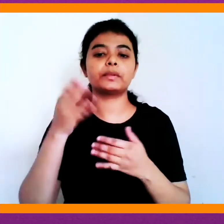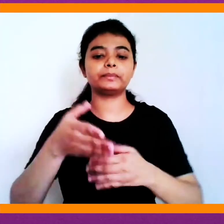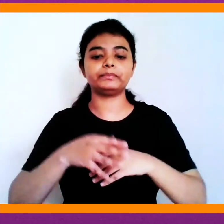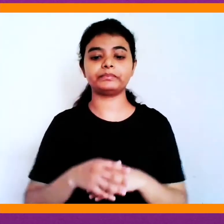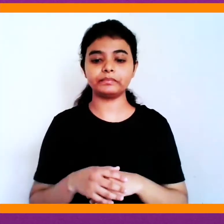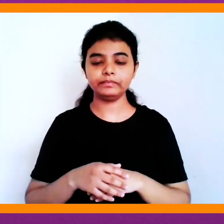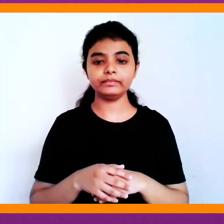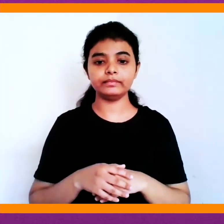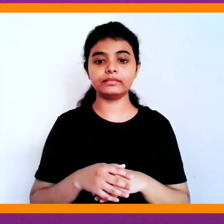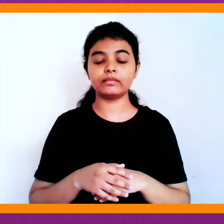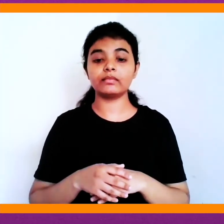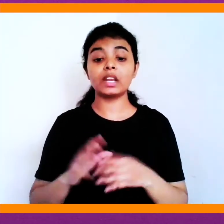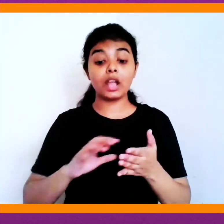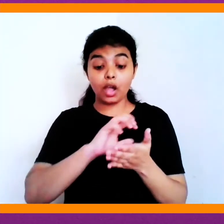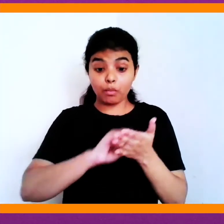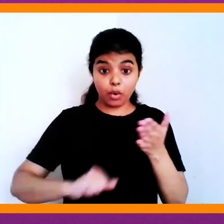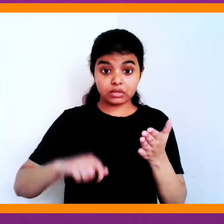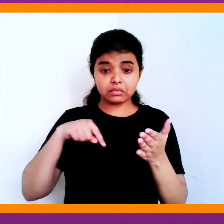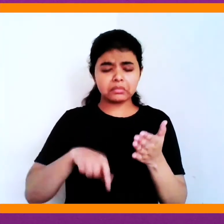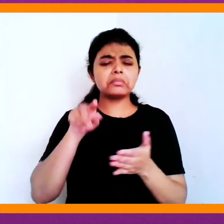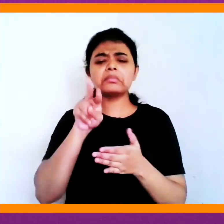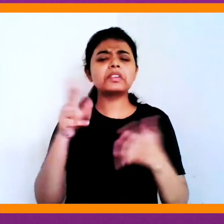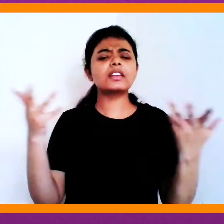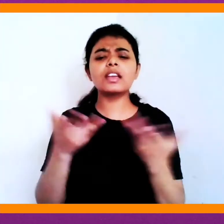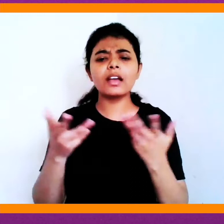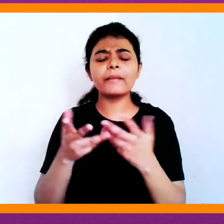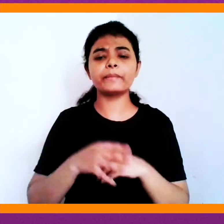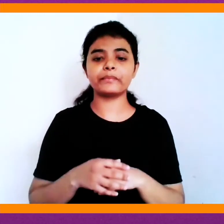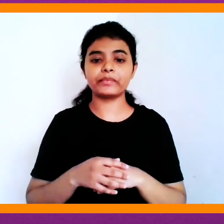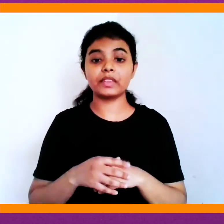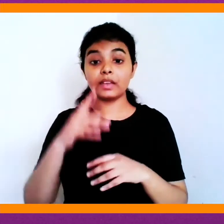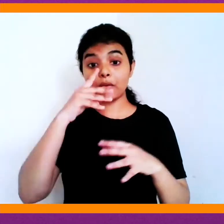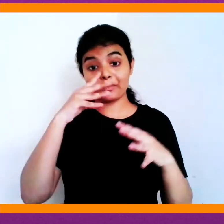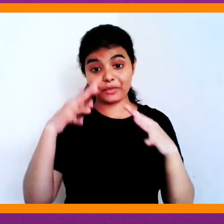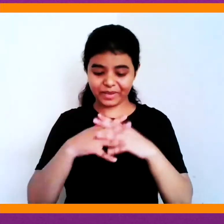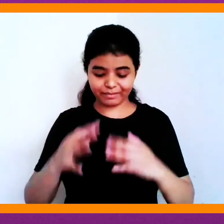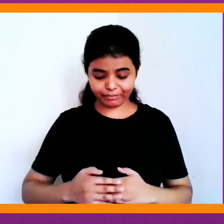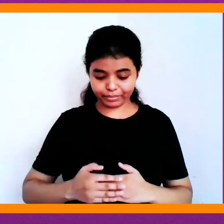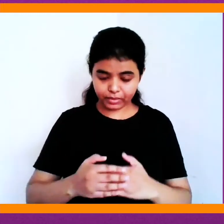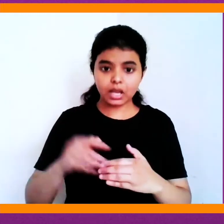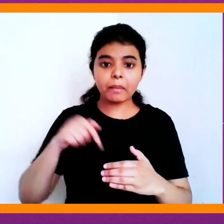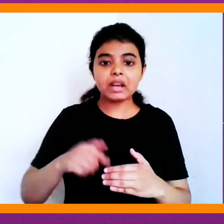adding hormonal tablets onto an already hormonally imbalanced body is a bad idea let's look at the